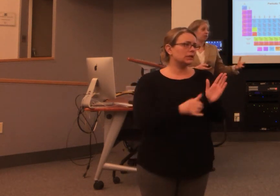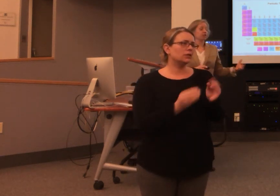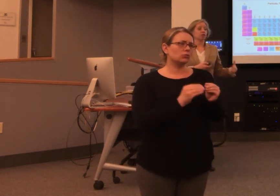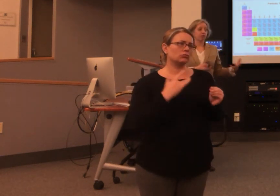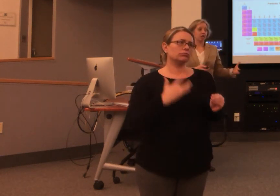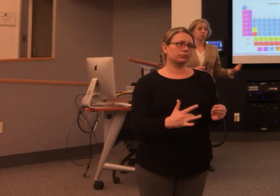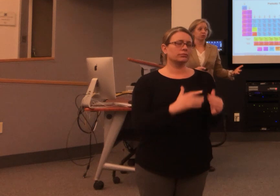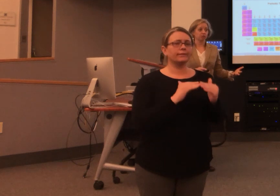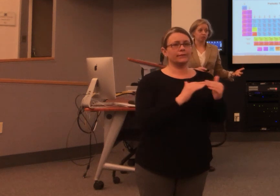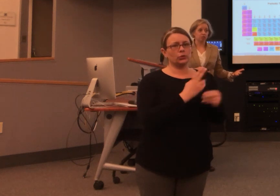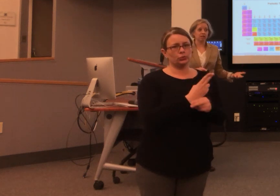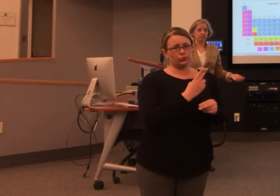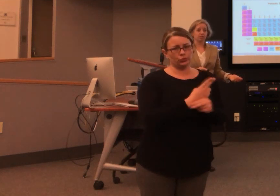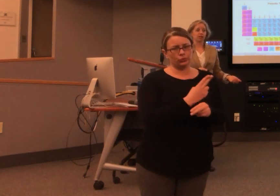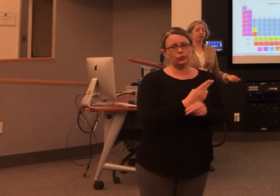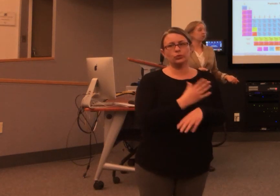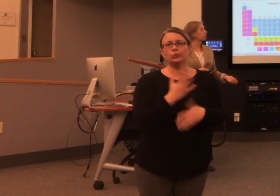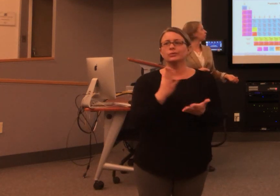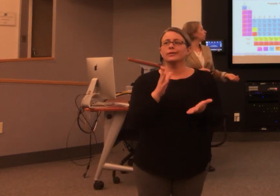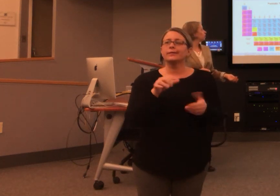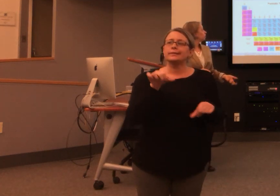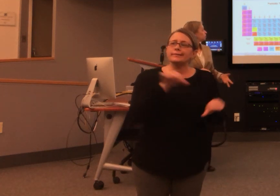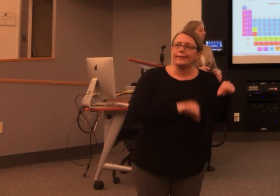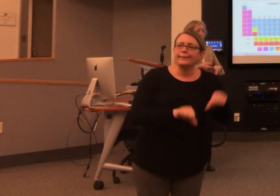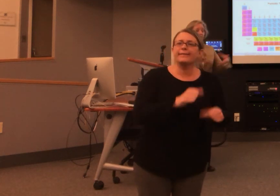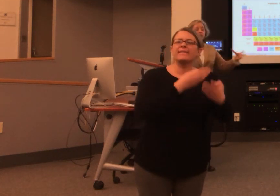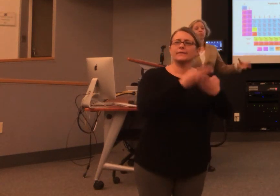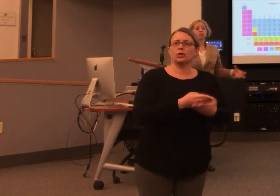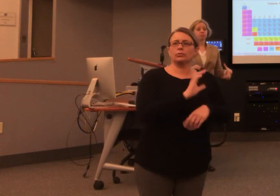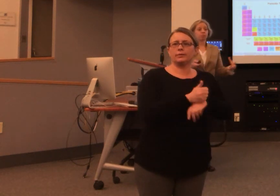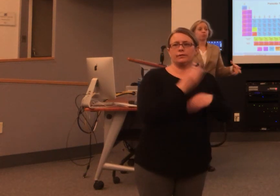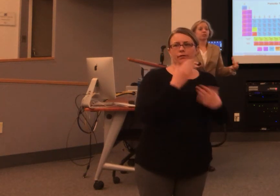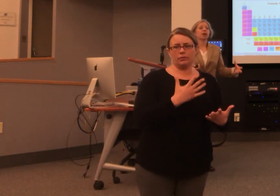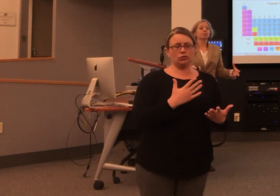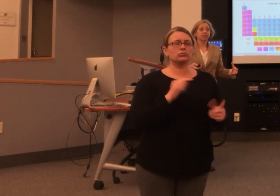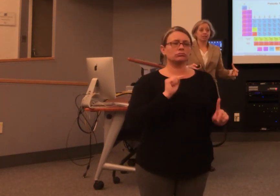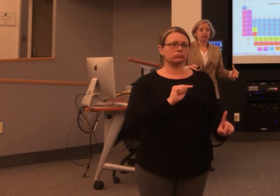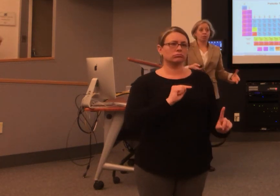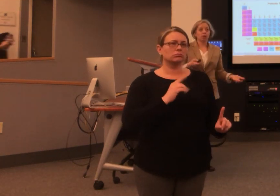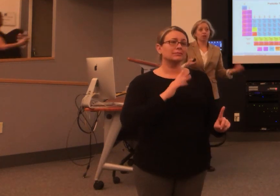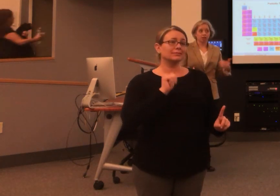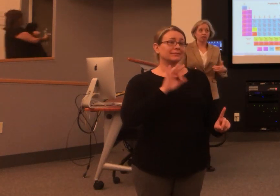for things that are factual or scientific in nature. So if that's what dominates in that work,